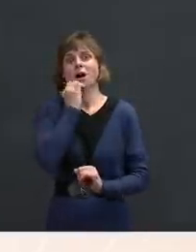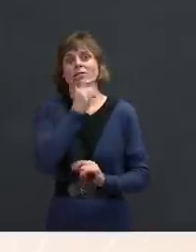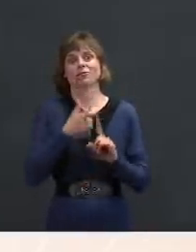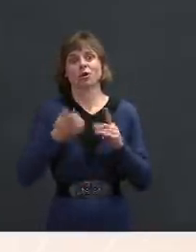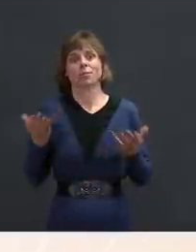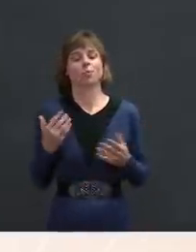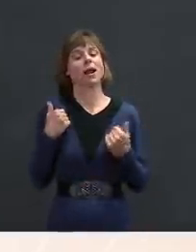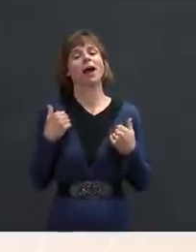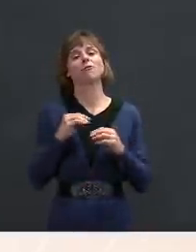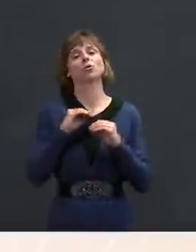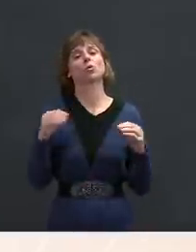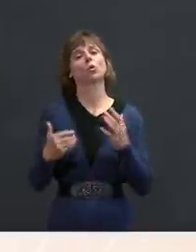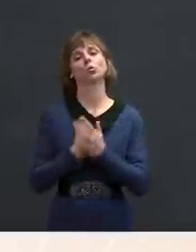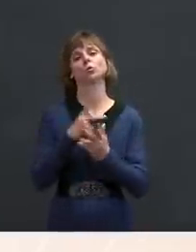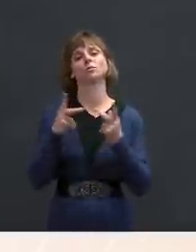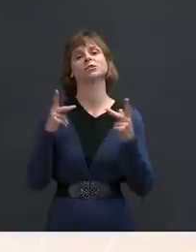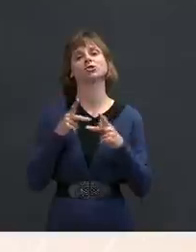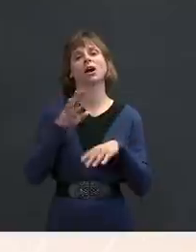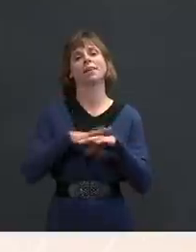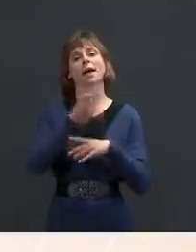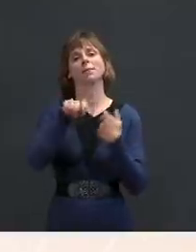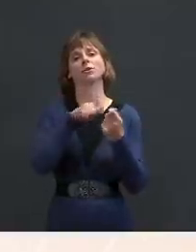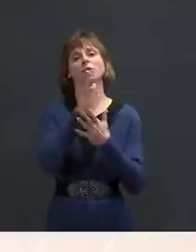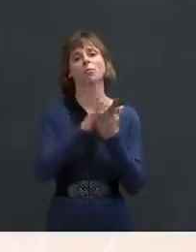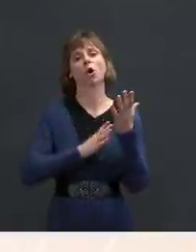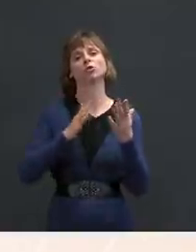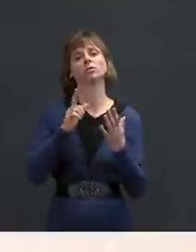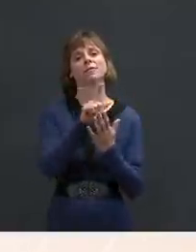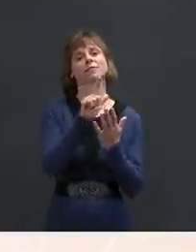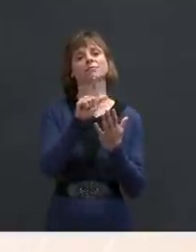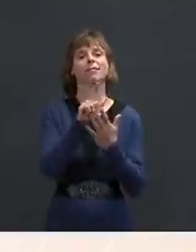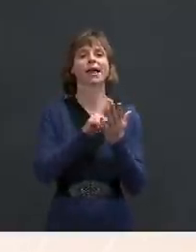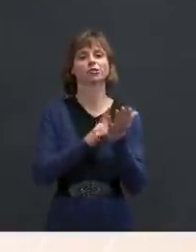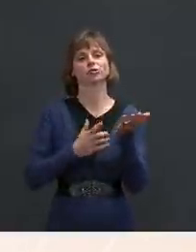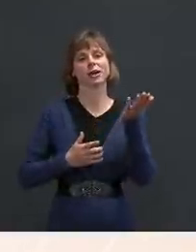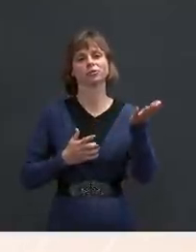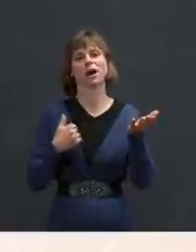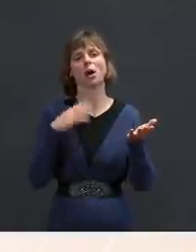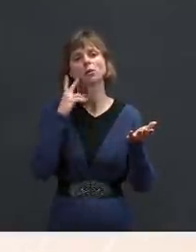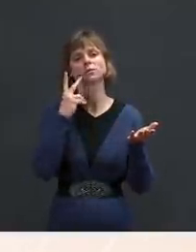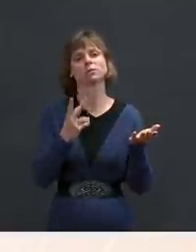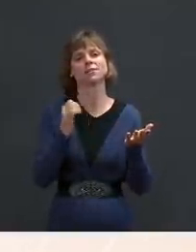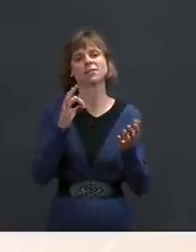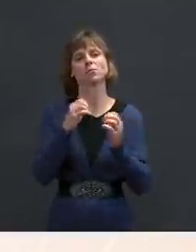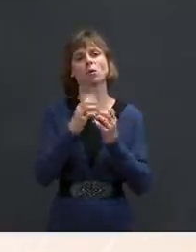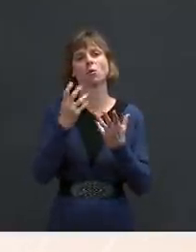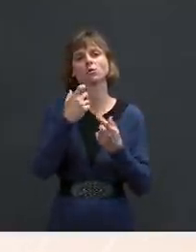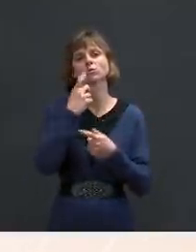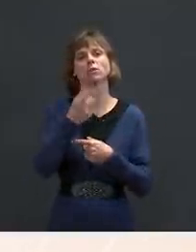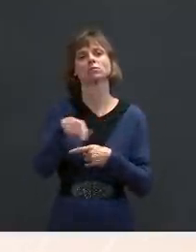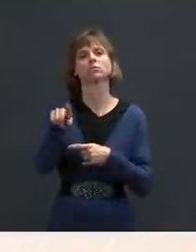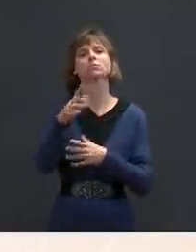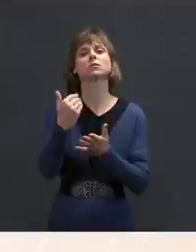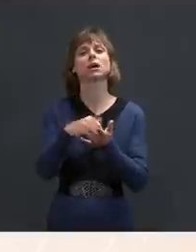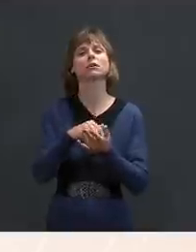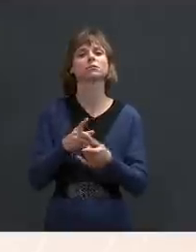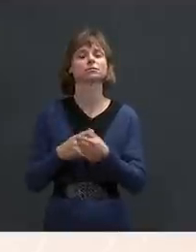on that particular piece of legislation. I will check and see if there's anything more we would like to convey. Go ahead. >> The Press: Senator -- Ms. Psaki: Oh, sorry. Go ahead. Go ahead. The Press: Thank you. >> Ms. Psaki: Go ahead.